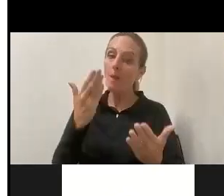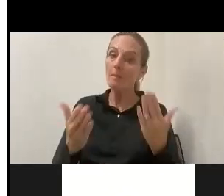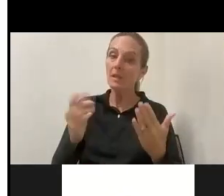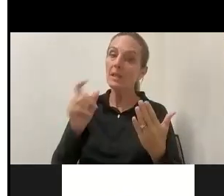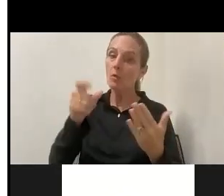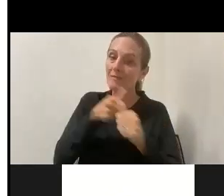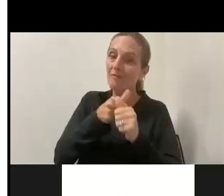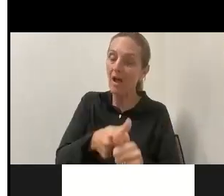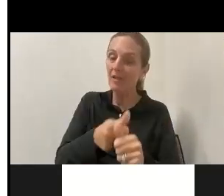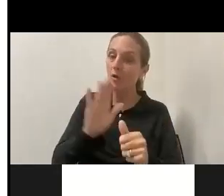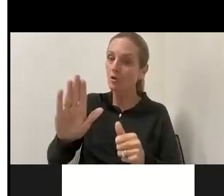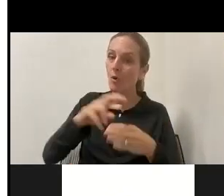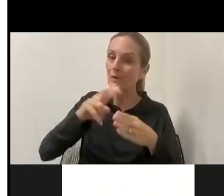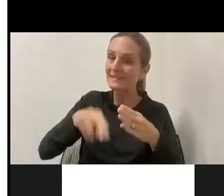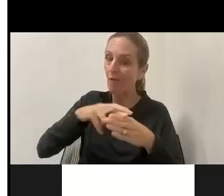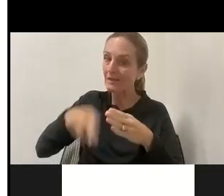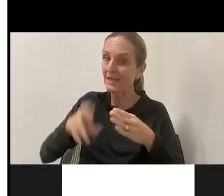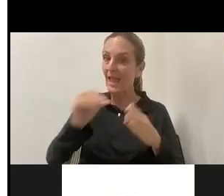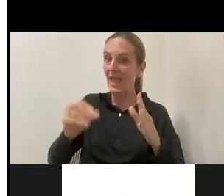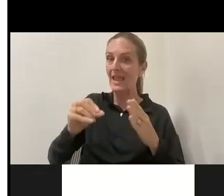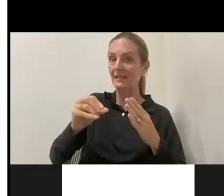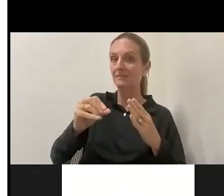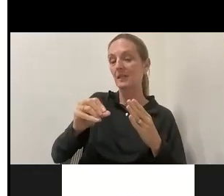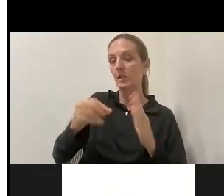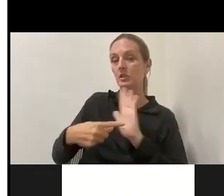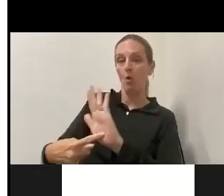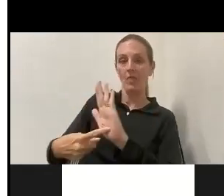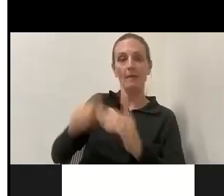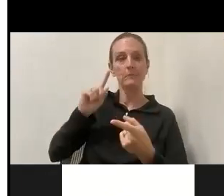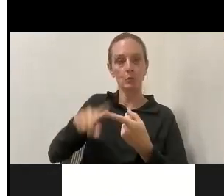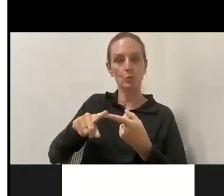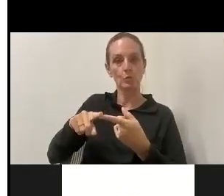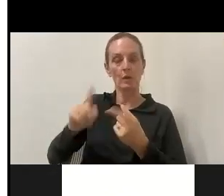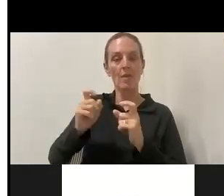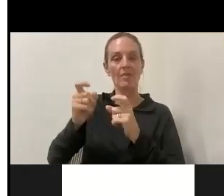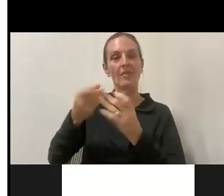however you do not want to make more work for yourself than needed. Doing our final reports, and